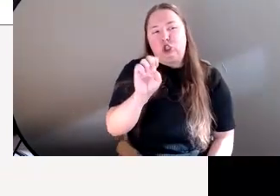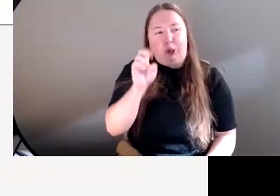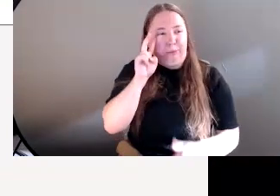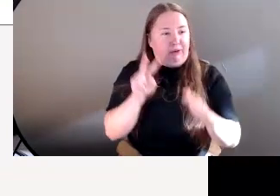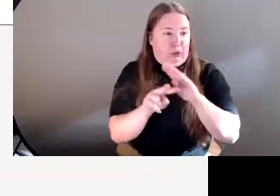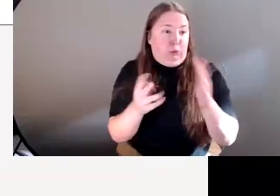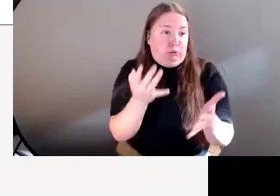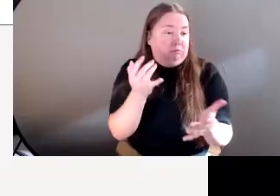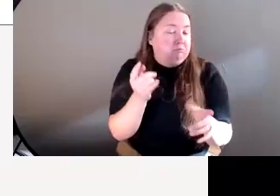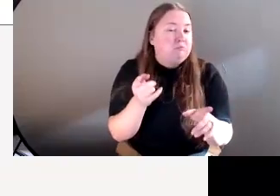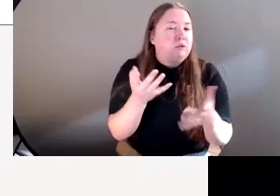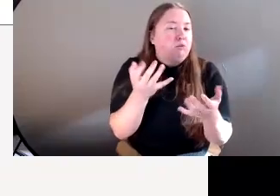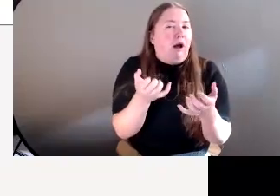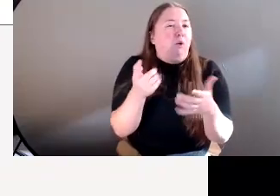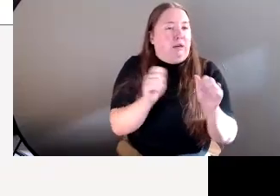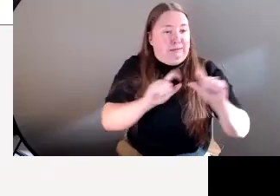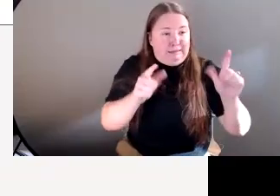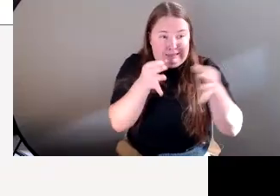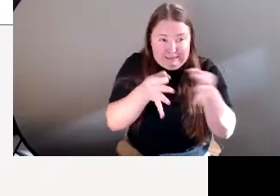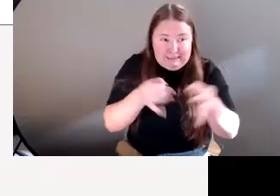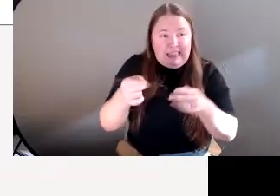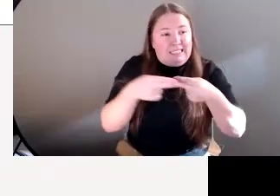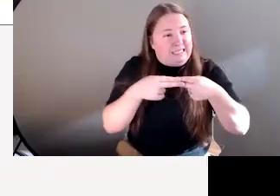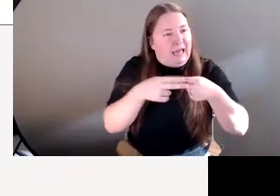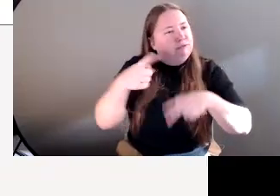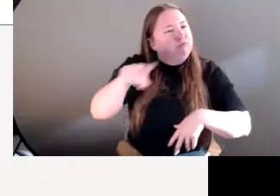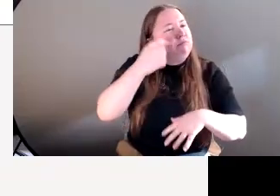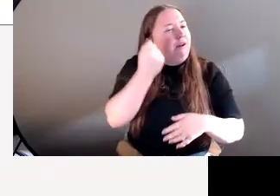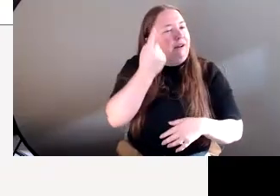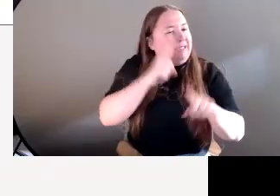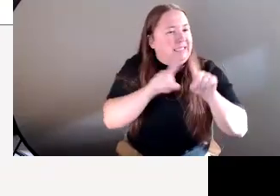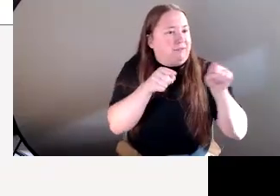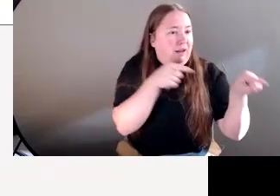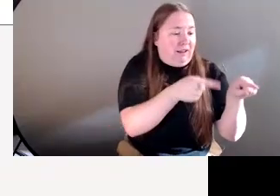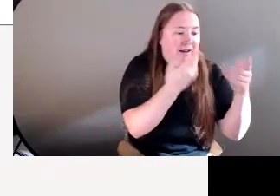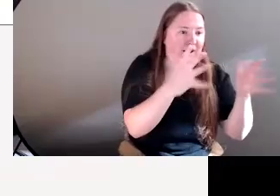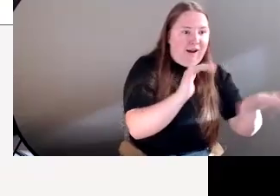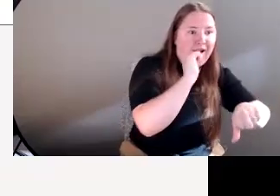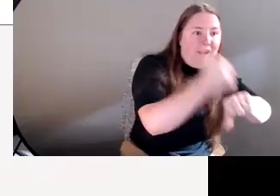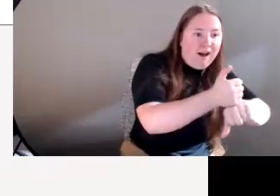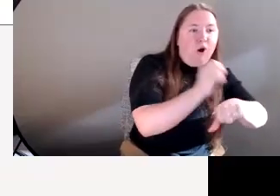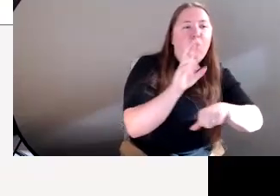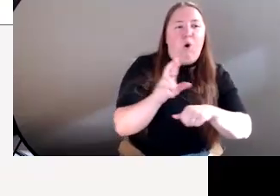to spend some time on this slide here so that we understood the difference. Before I actually show you what what's